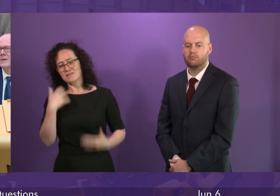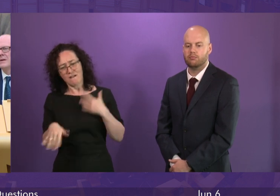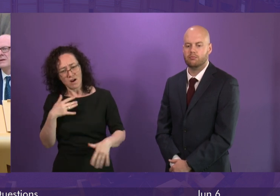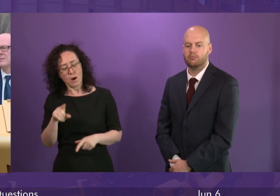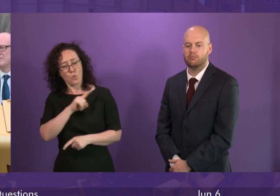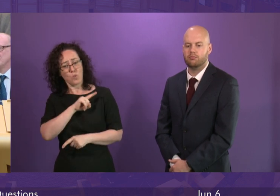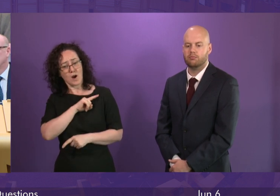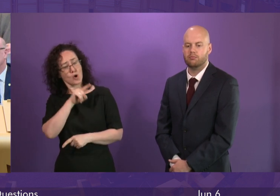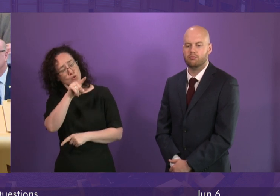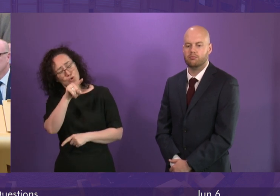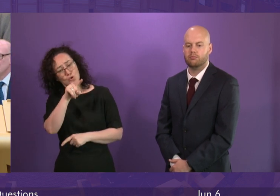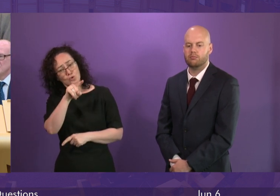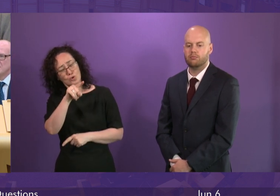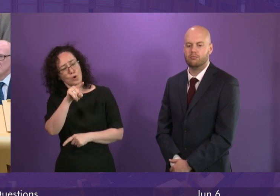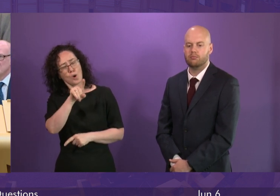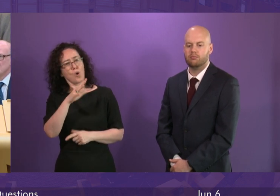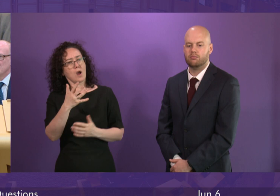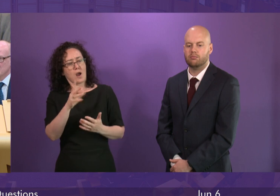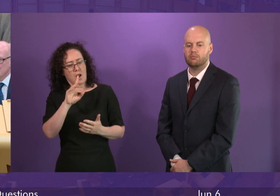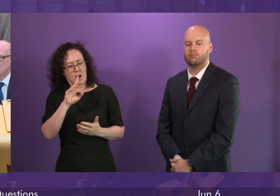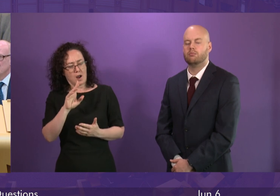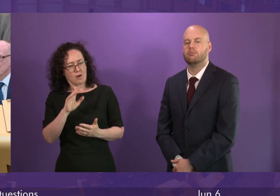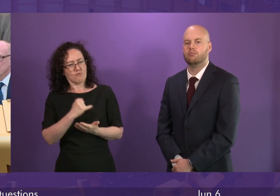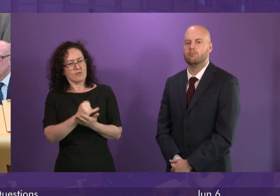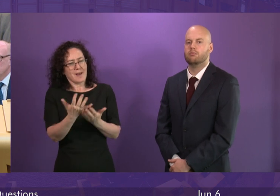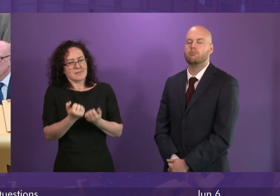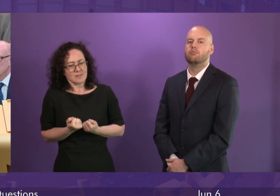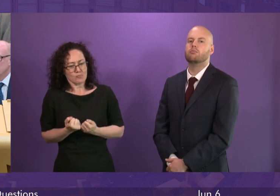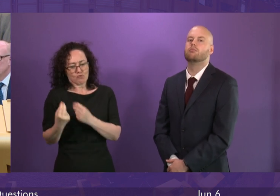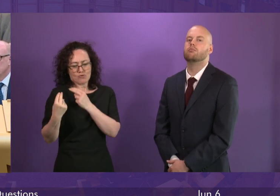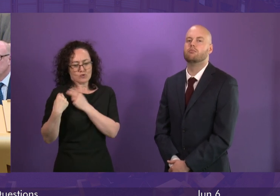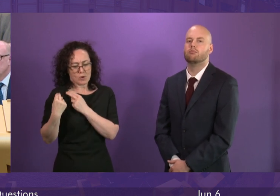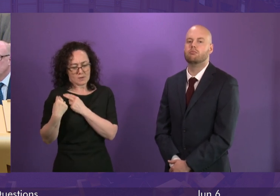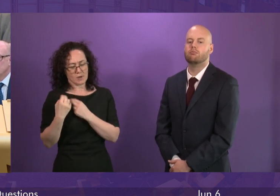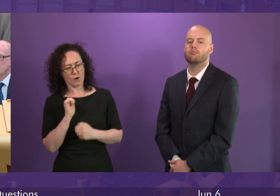this Parliament to take responsibility for these actions. Richard Leonard needs look